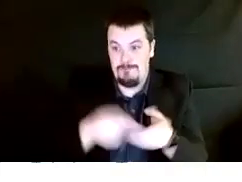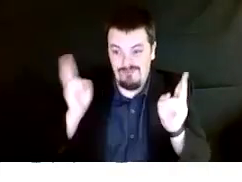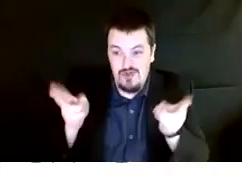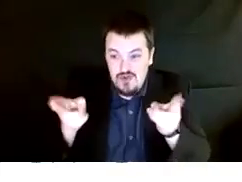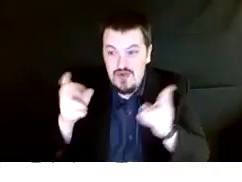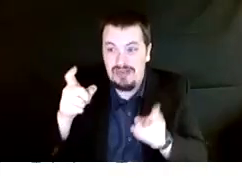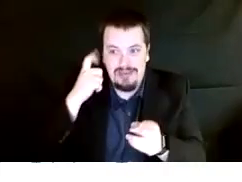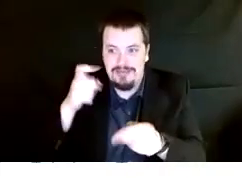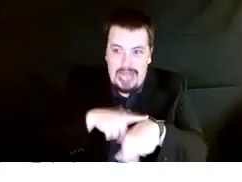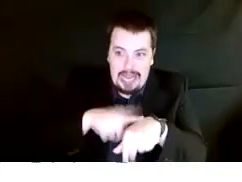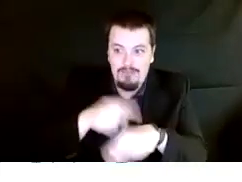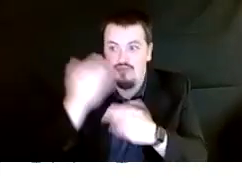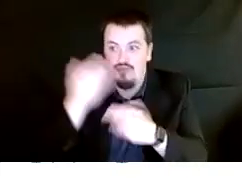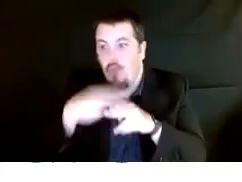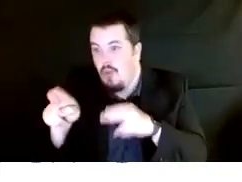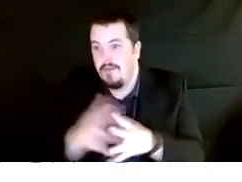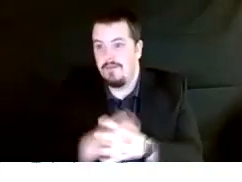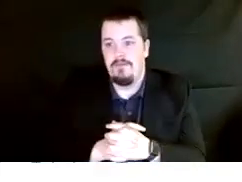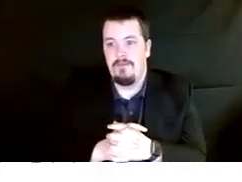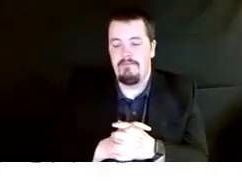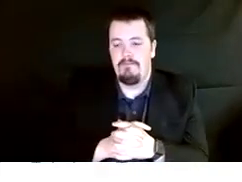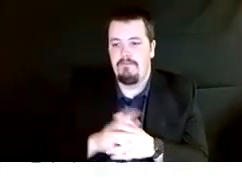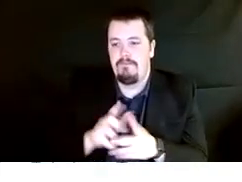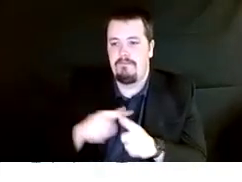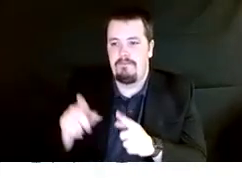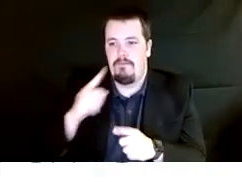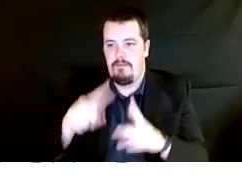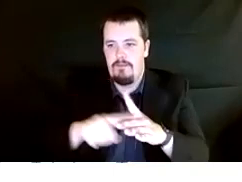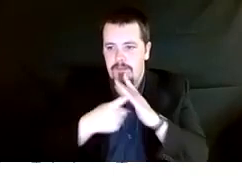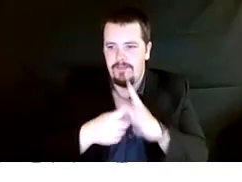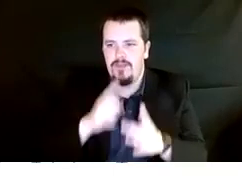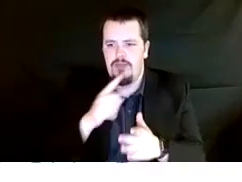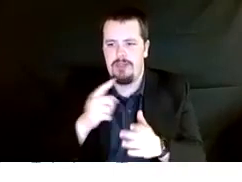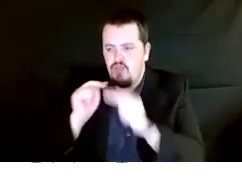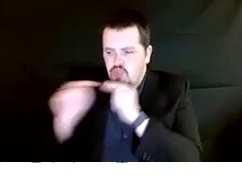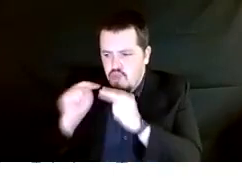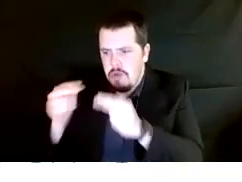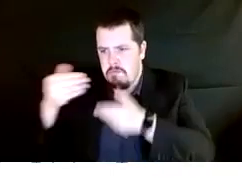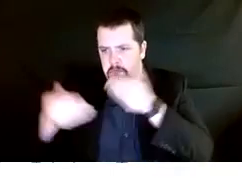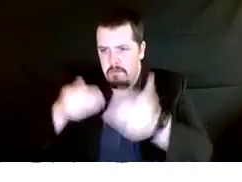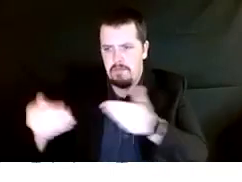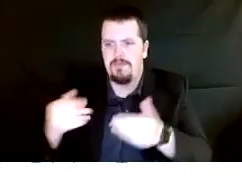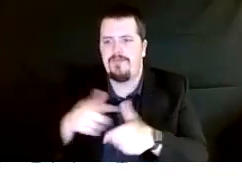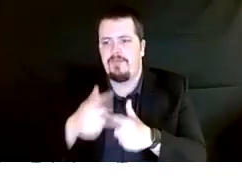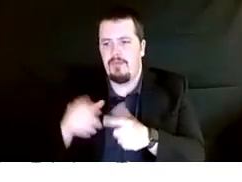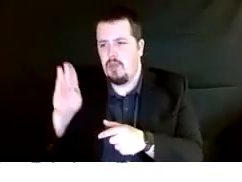um and so we we began you know the negotiation process which Brian is going to talk a little bit